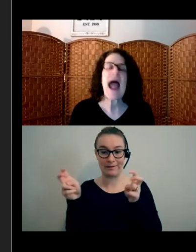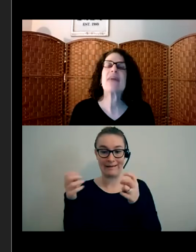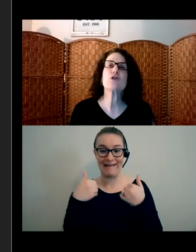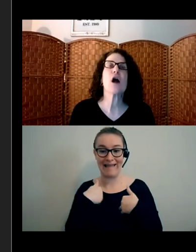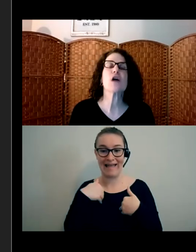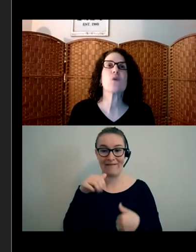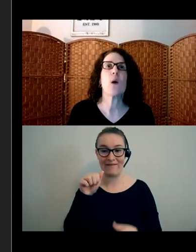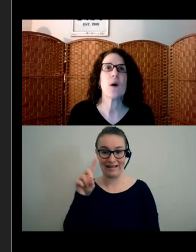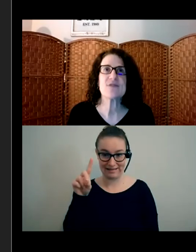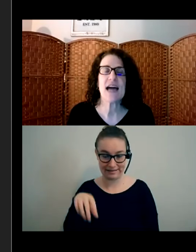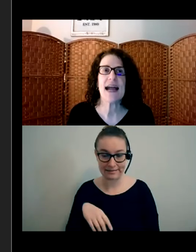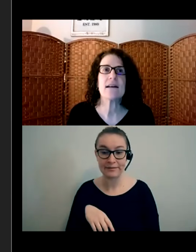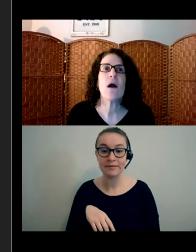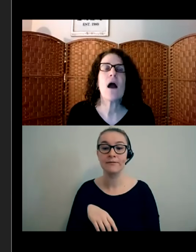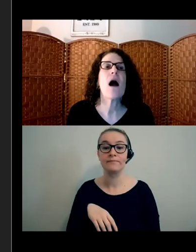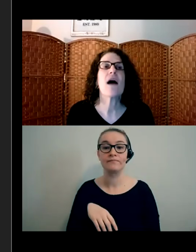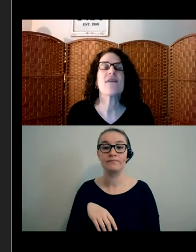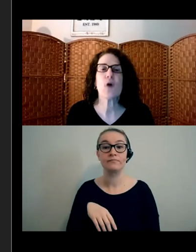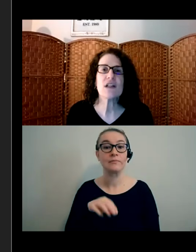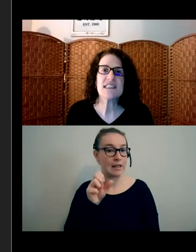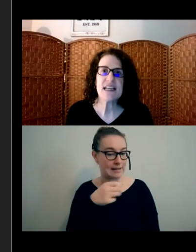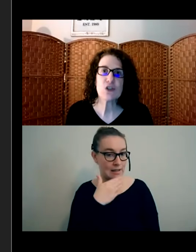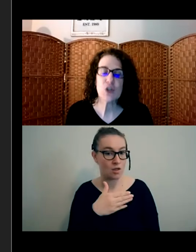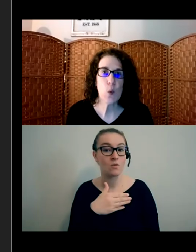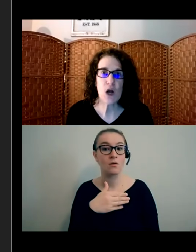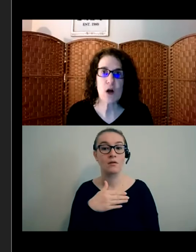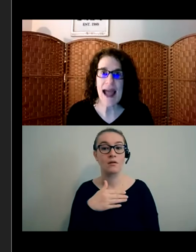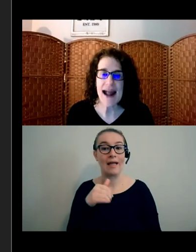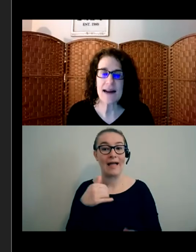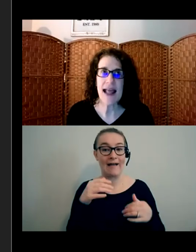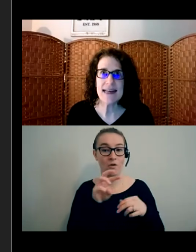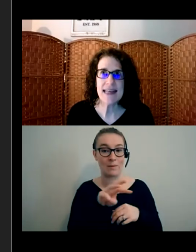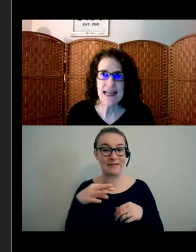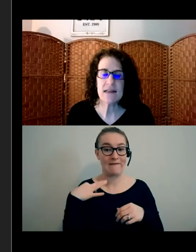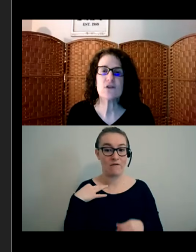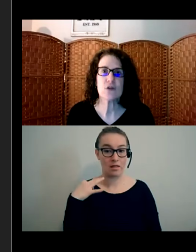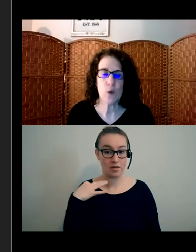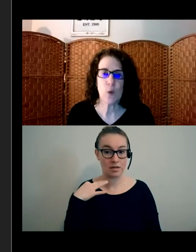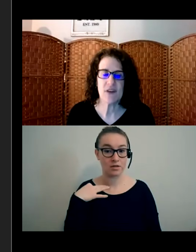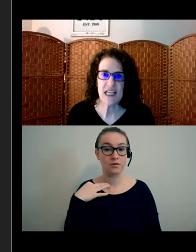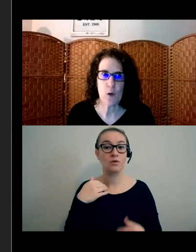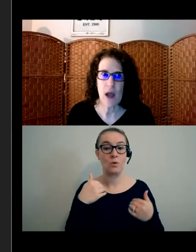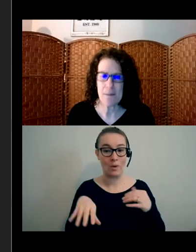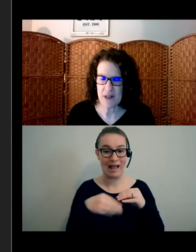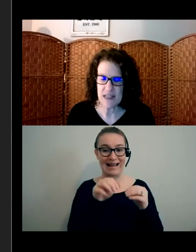And there's also a website of volunteers who will add ADs to a video, I believe.